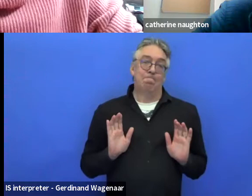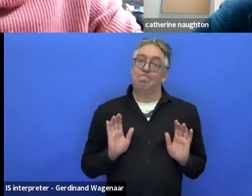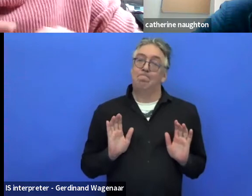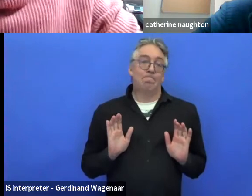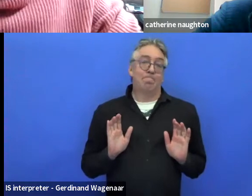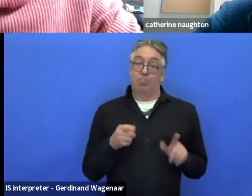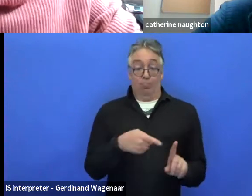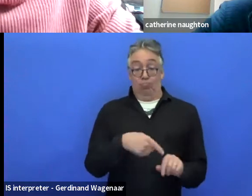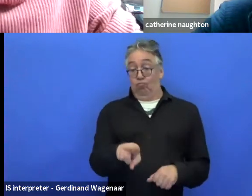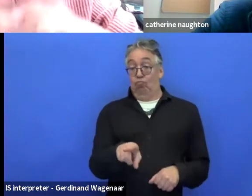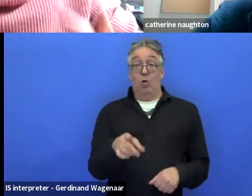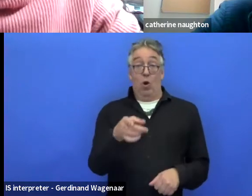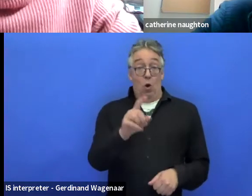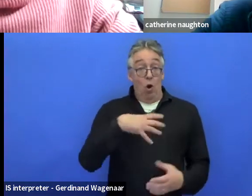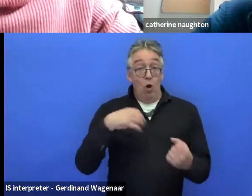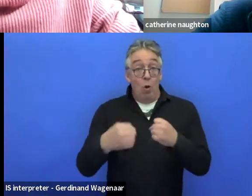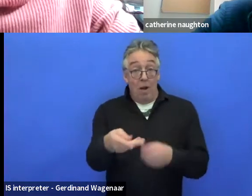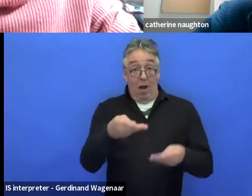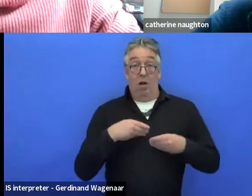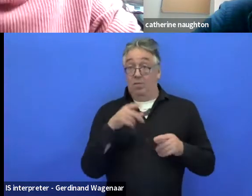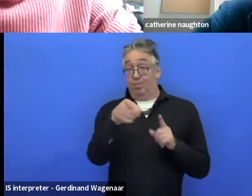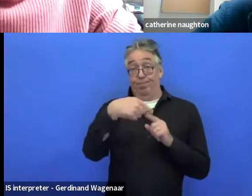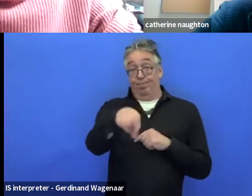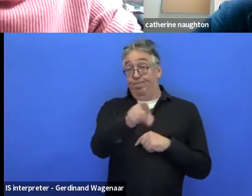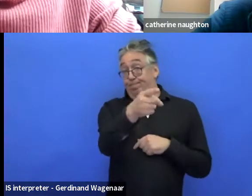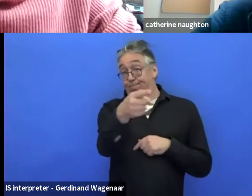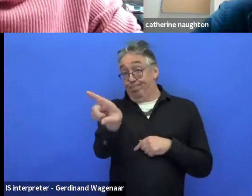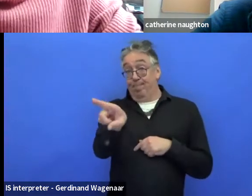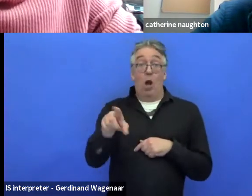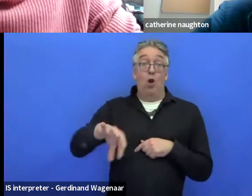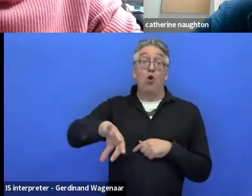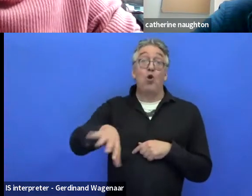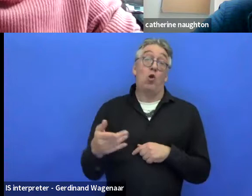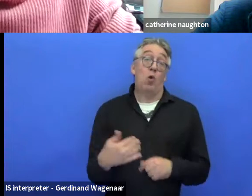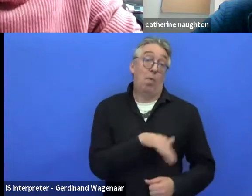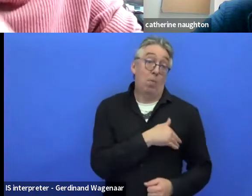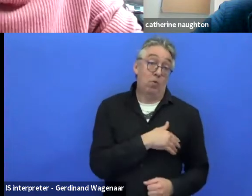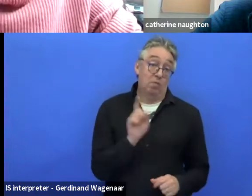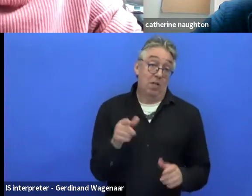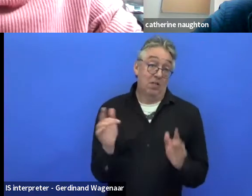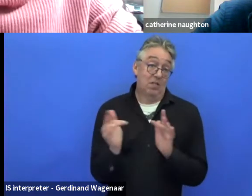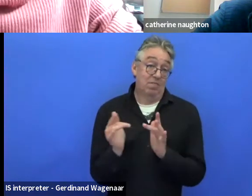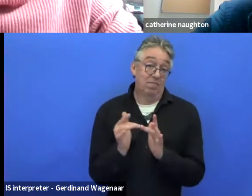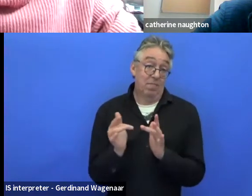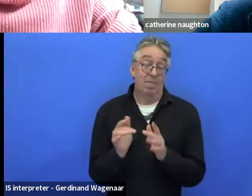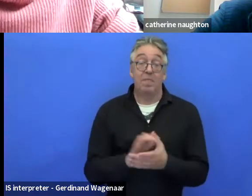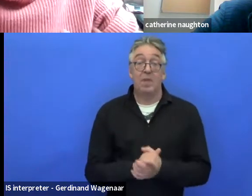so national Ombudsman, your Ombudsman in your countries and if we see a complaint concerning national authorities,